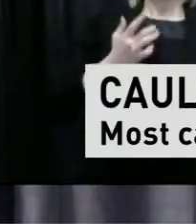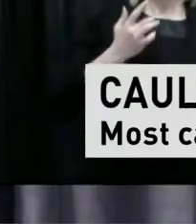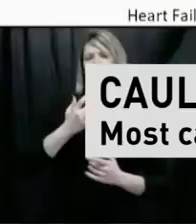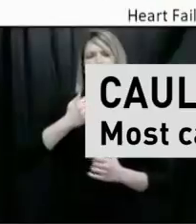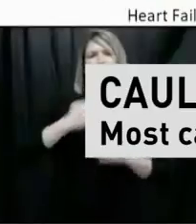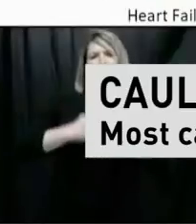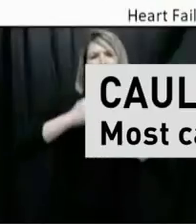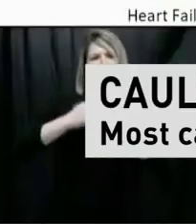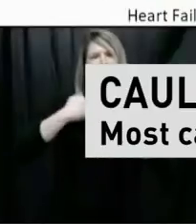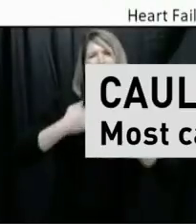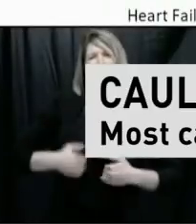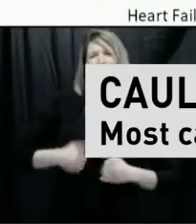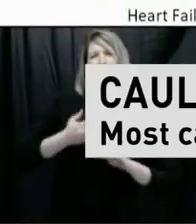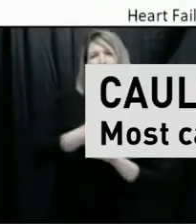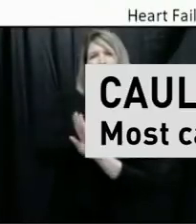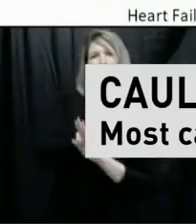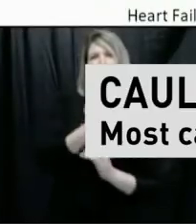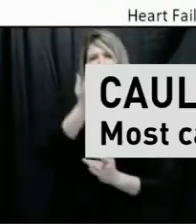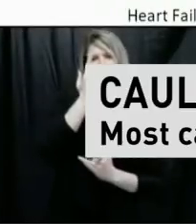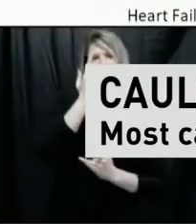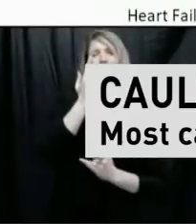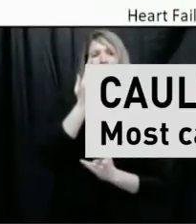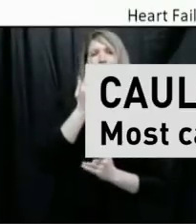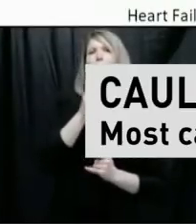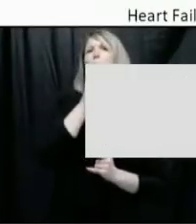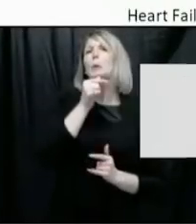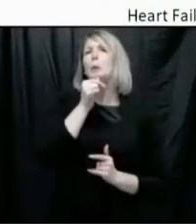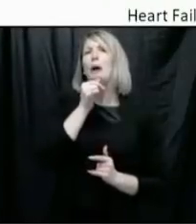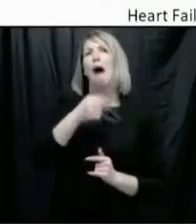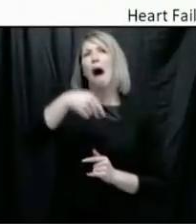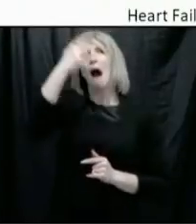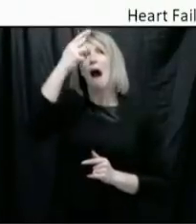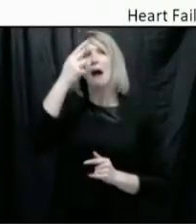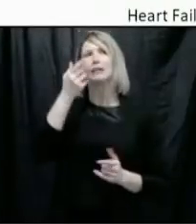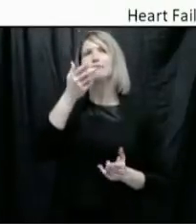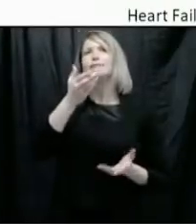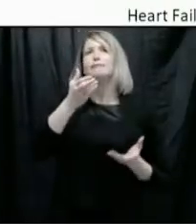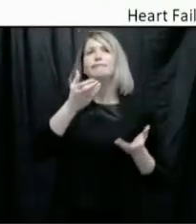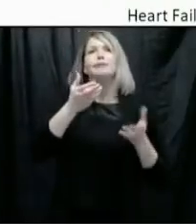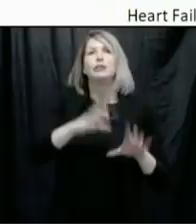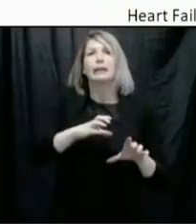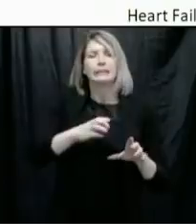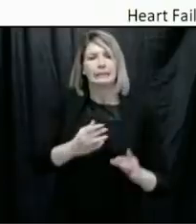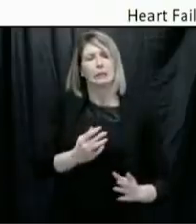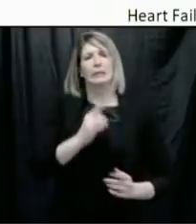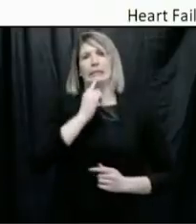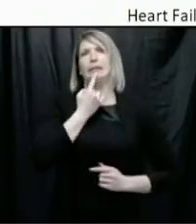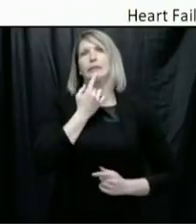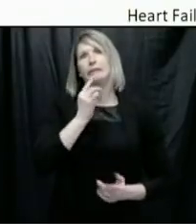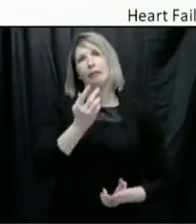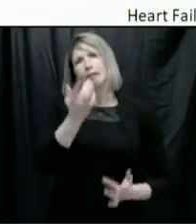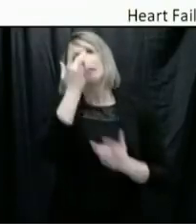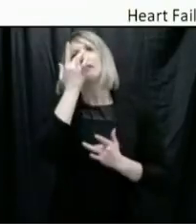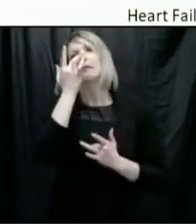CONDITIONS. I THINK ABOUT CORONAVIRUS. I THINK WHAT BRINGS YOU INTO